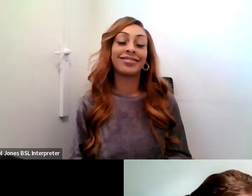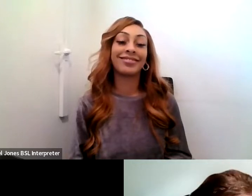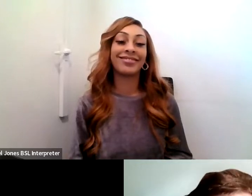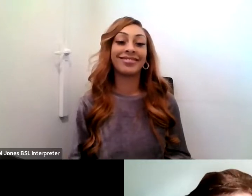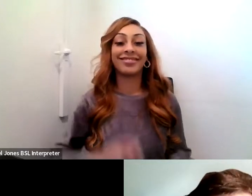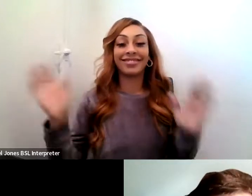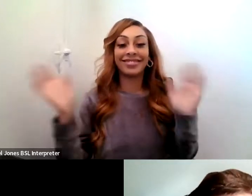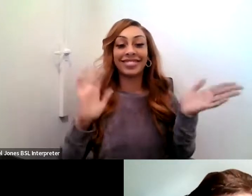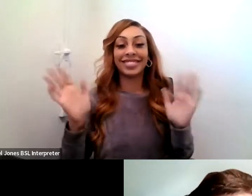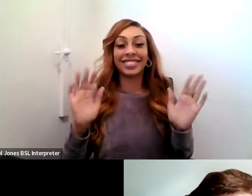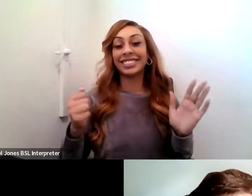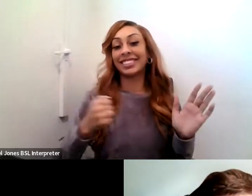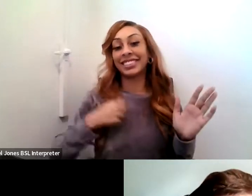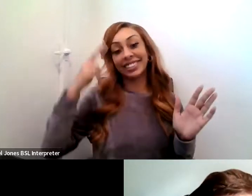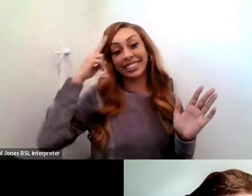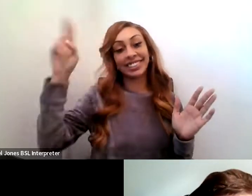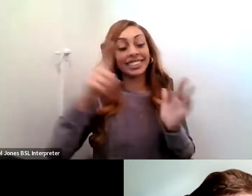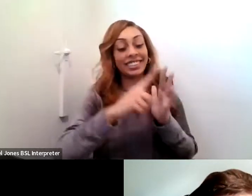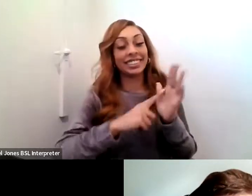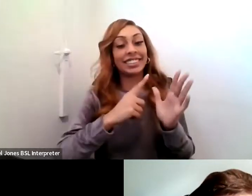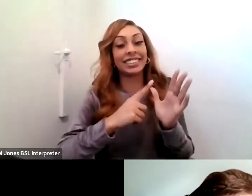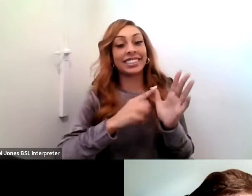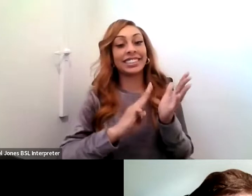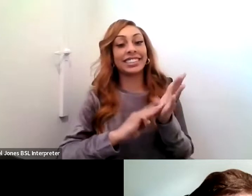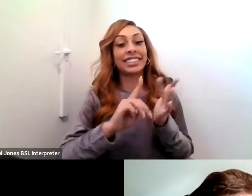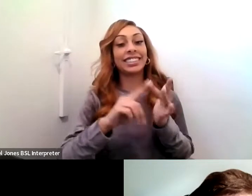Hi, so I'm Jamie, I'm white, I'm 30,